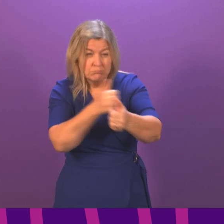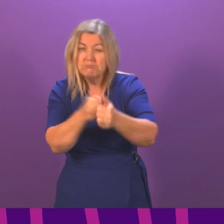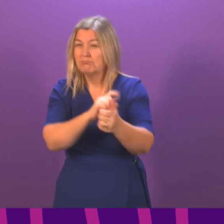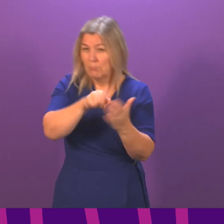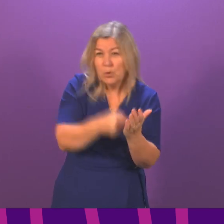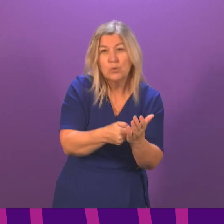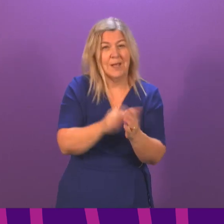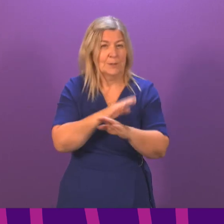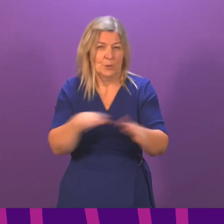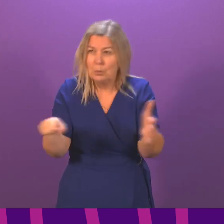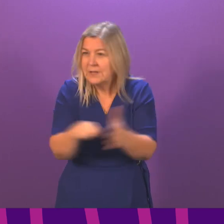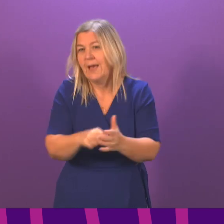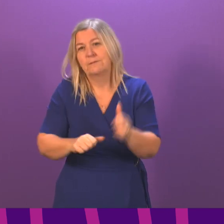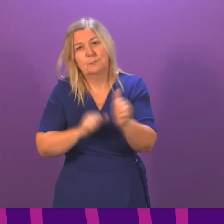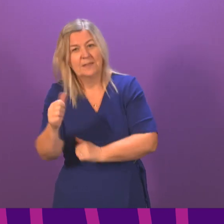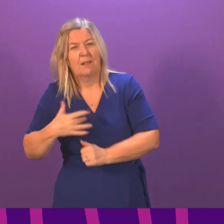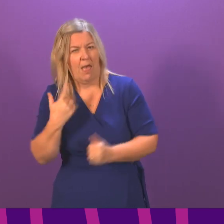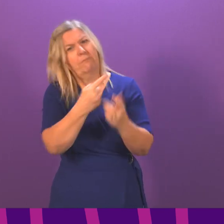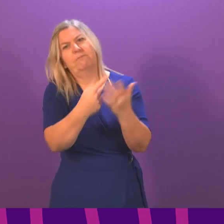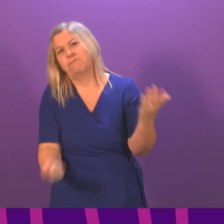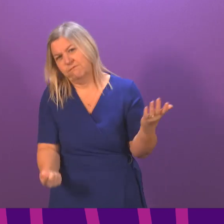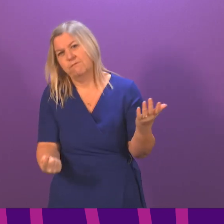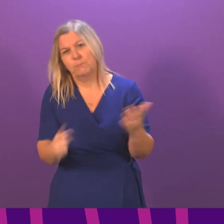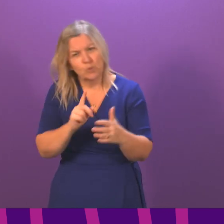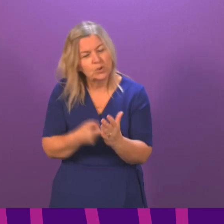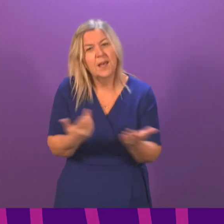No Knives Better Lives. Alongside enforcement and prosecution options, we will continue